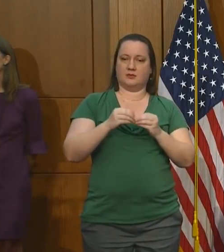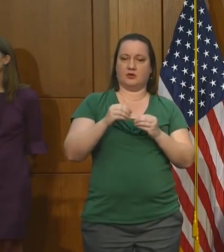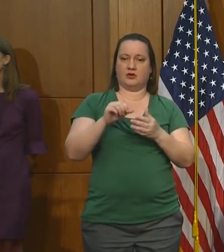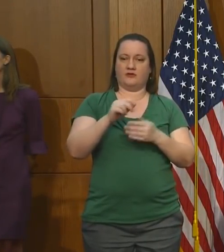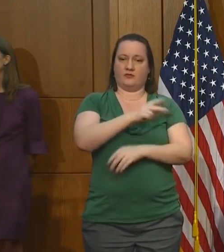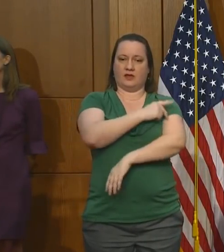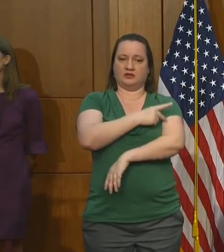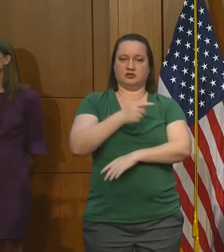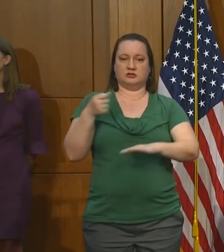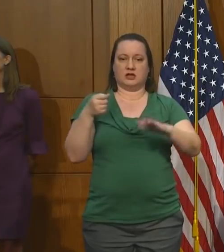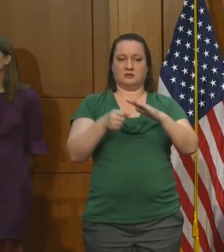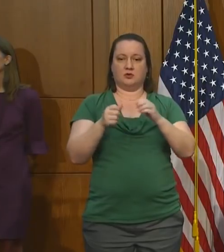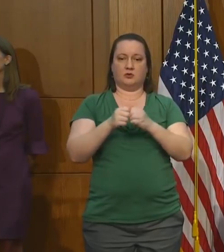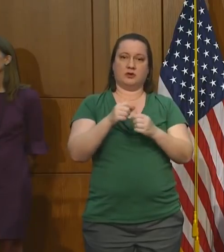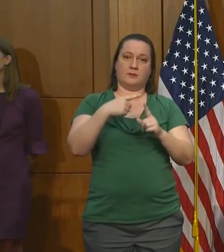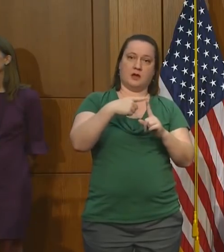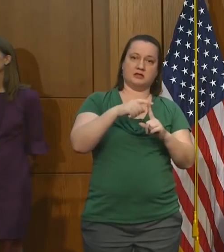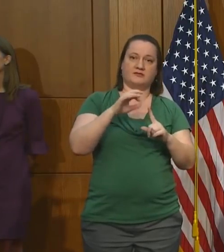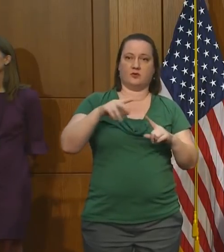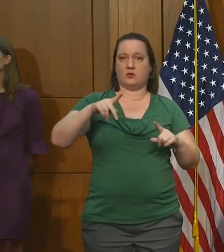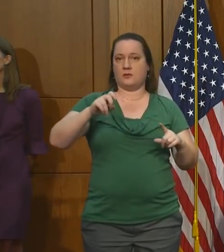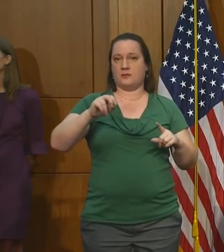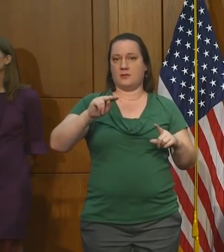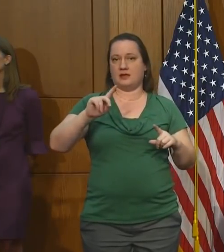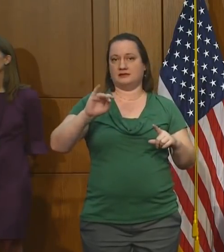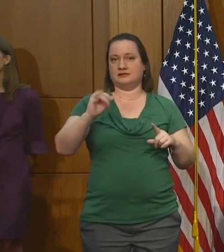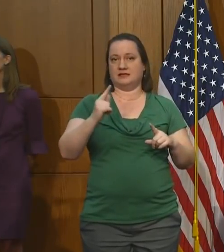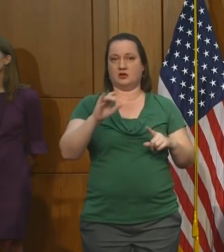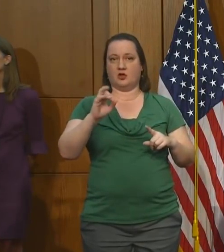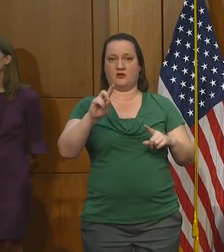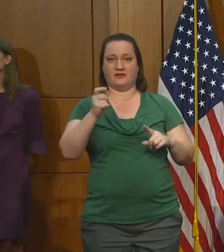FOR THAT SO. OR AND I'M SAID HE HAD ABOUT PAGE FROM THE SAYS